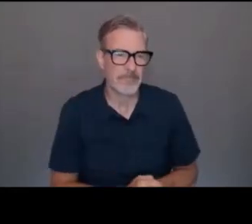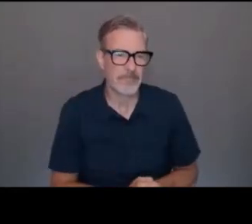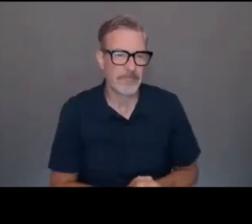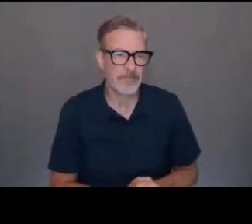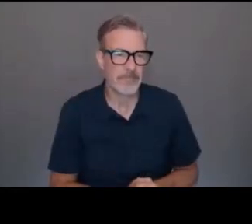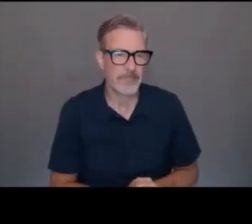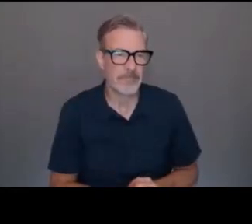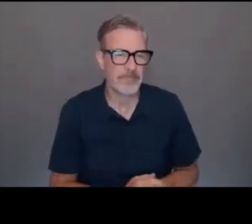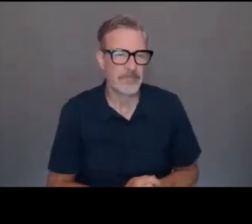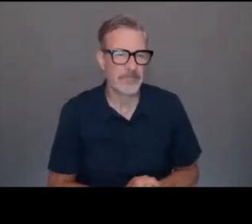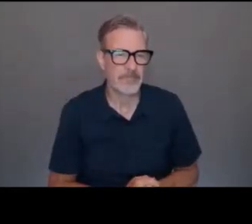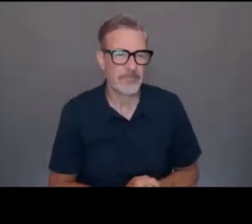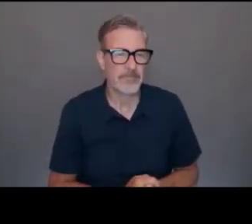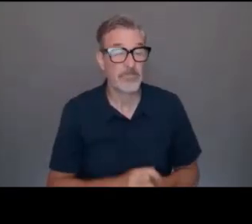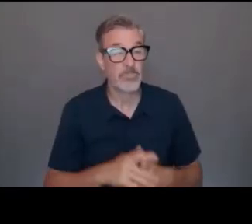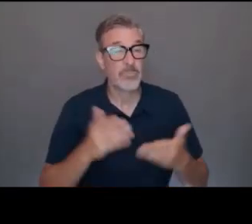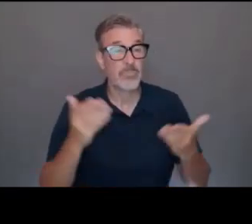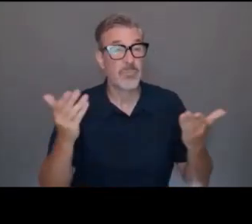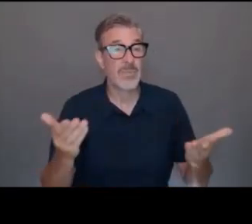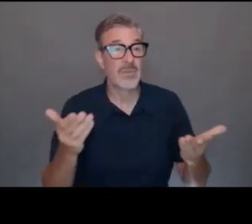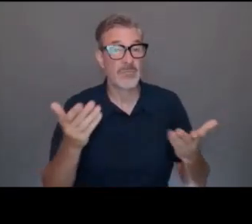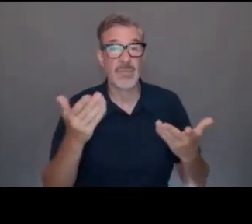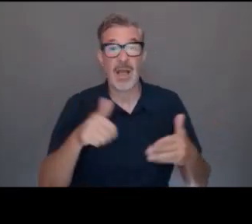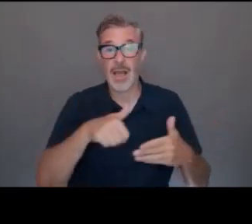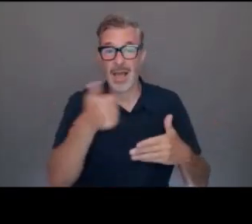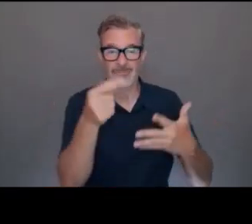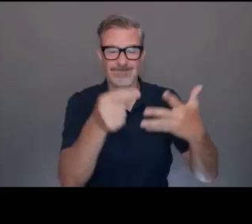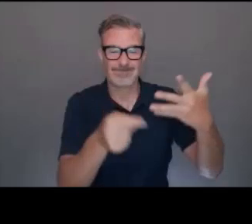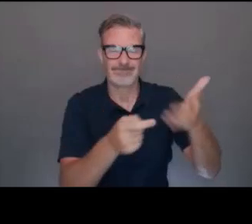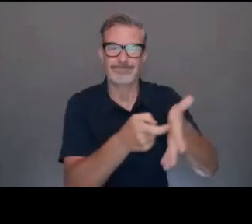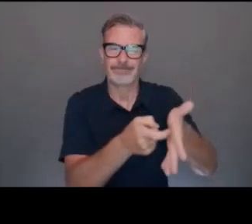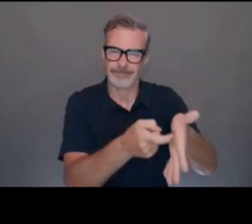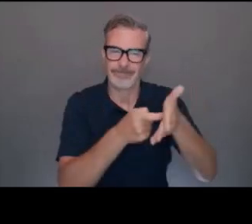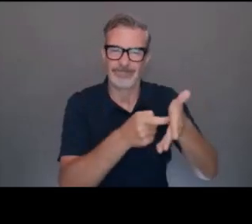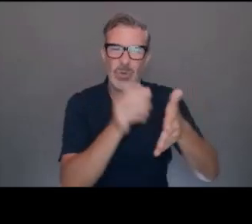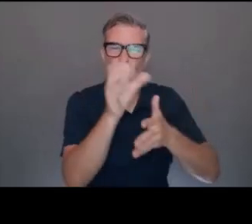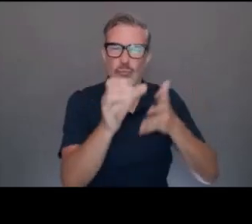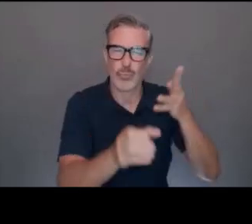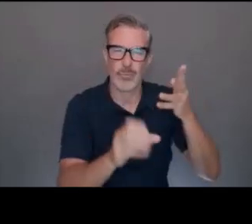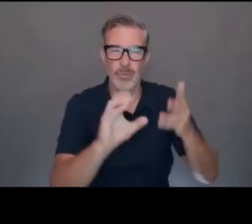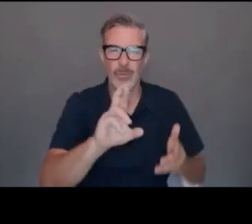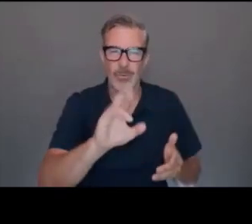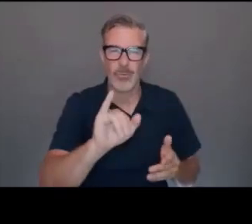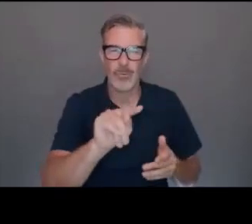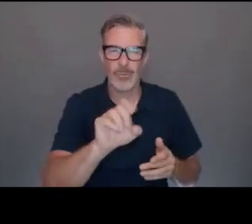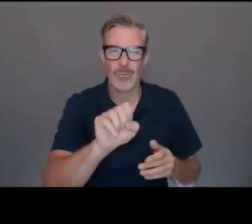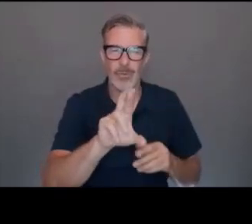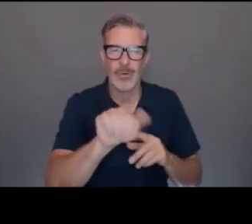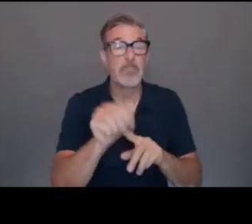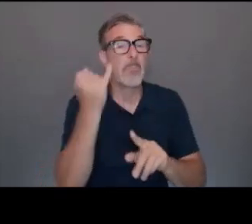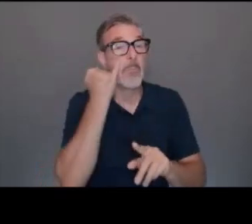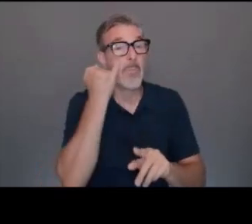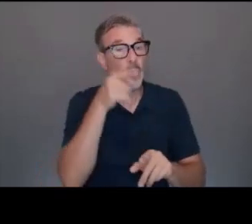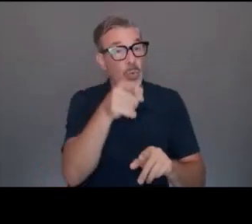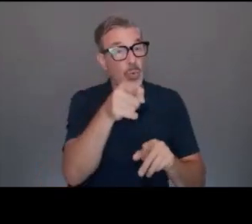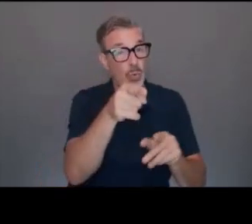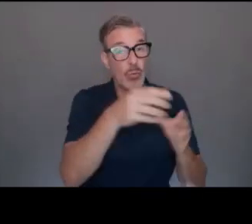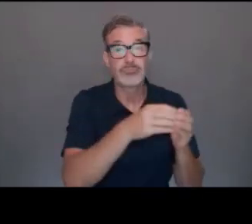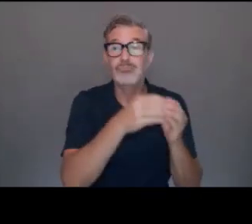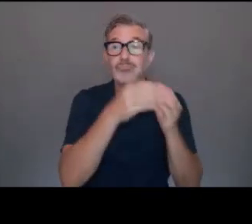Eligibility criteria. For tours with national travel destinations, either Canada only or mostly